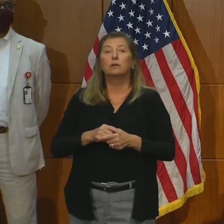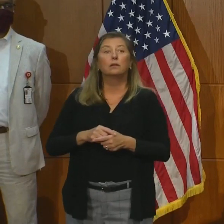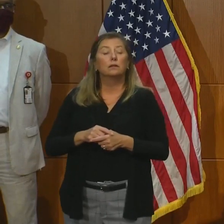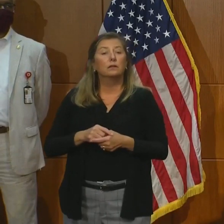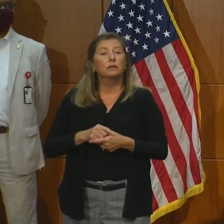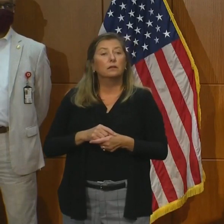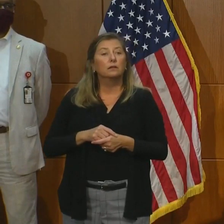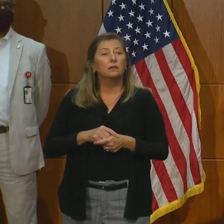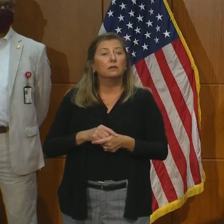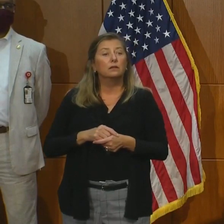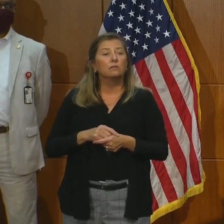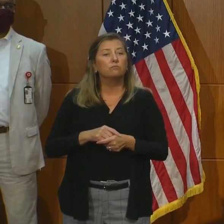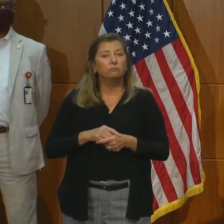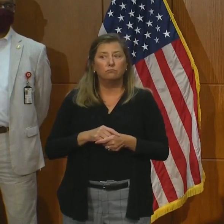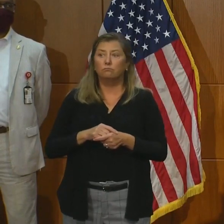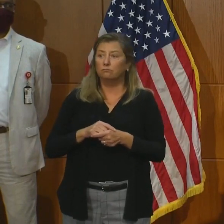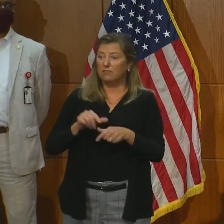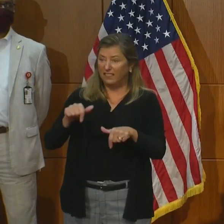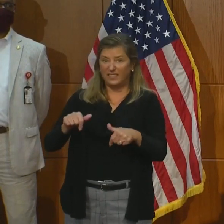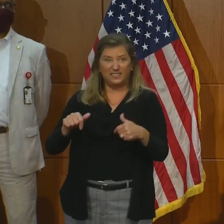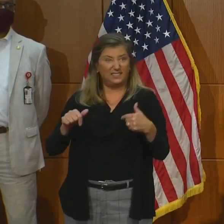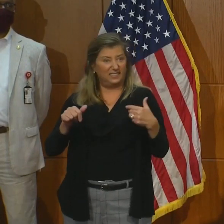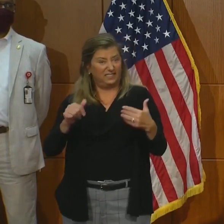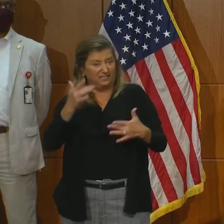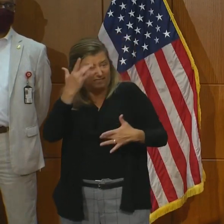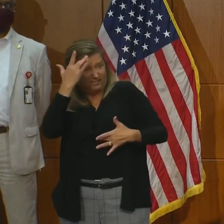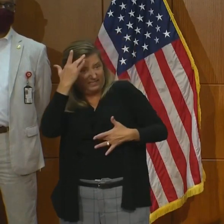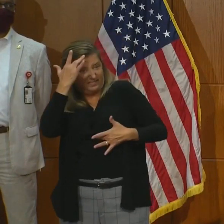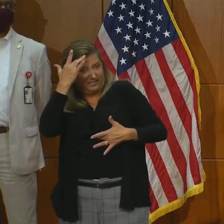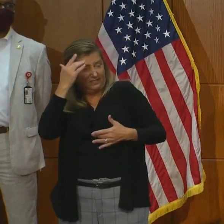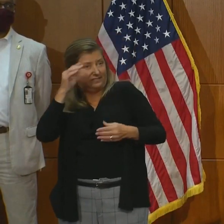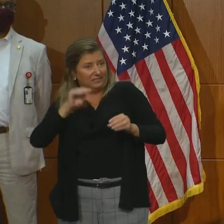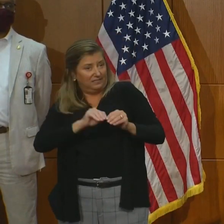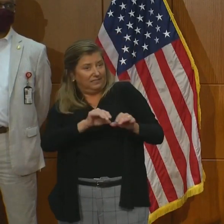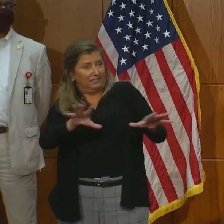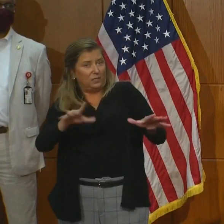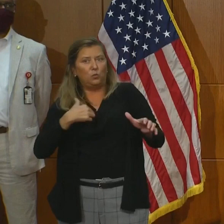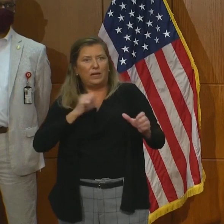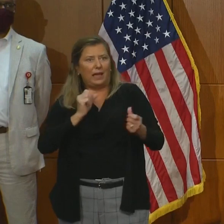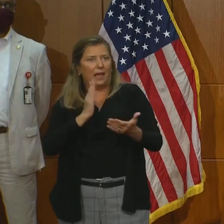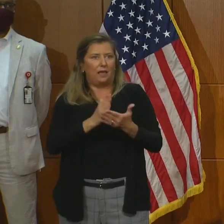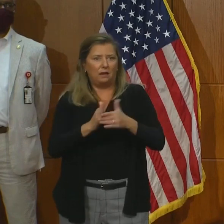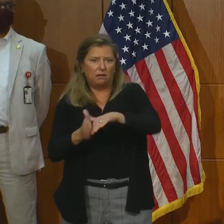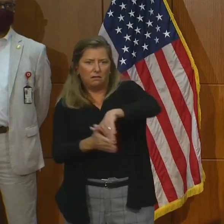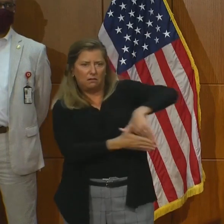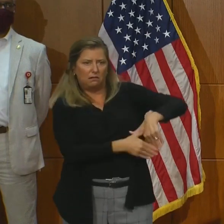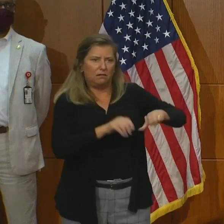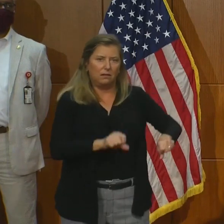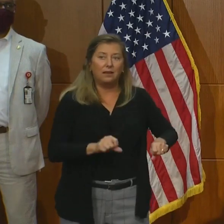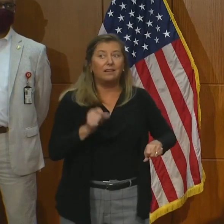JUST CLOSE BY SAYING THAT WE HAVE A PATH FORWARD WE CAN PUT